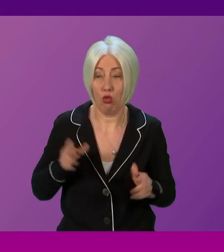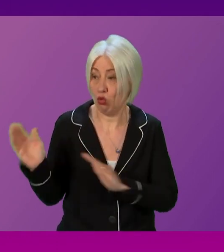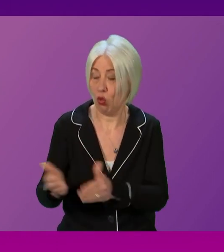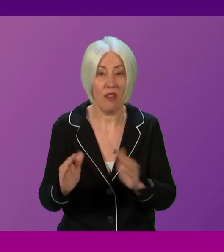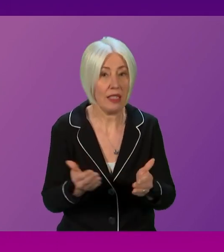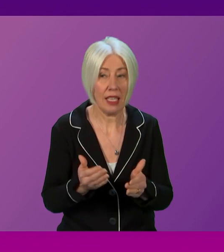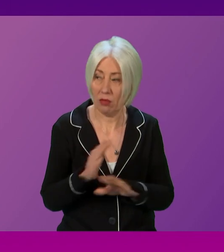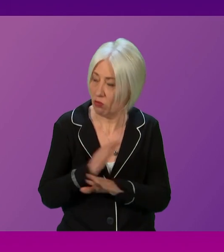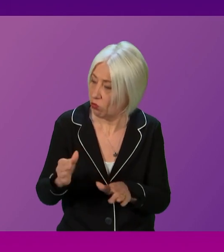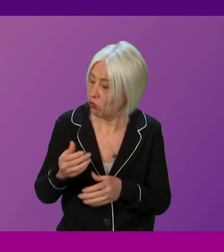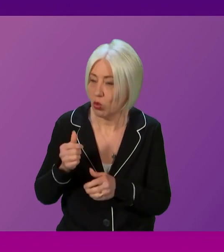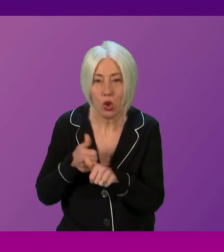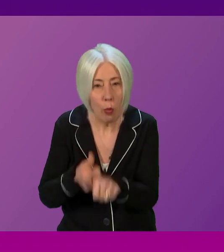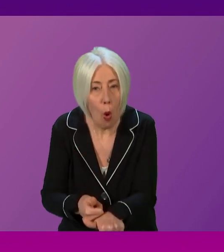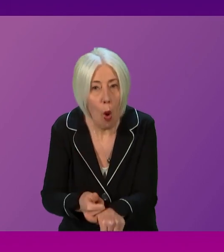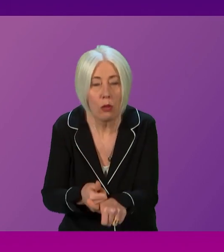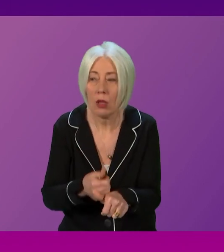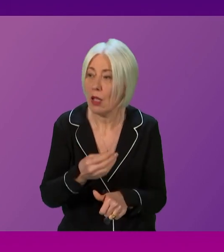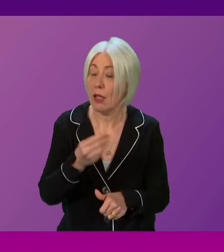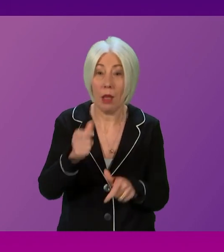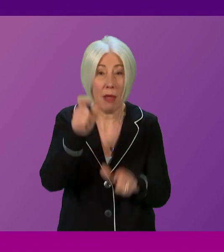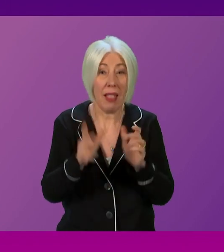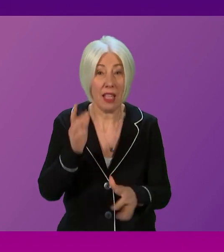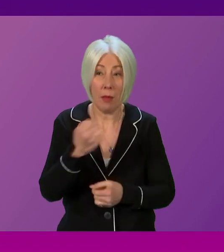risks leaving some people open to modern slavery and exploitation.